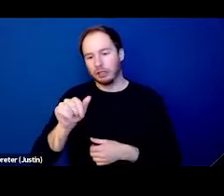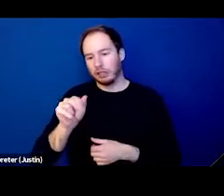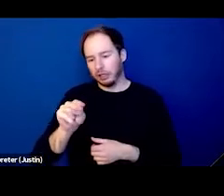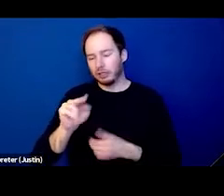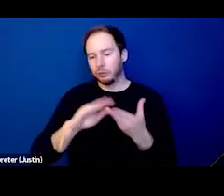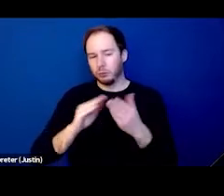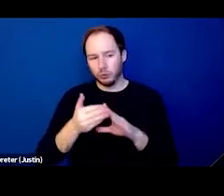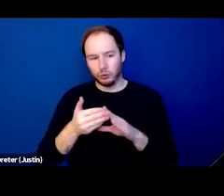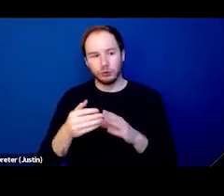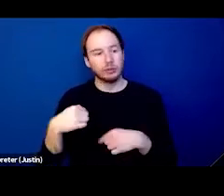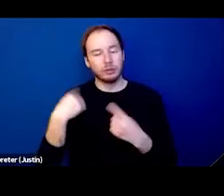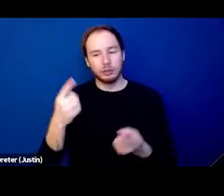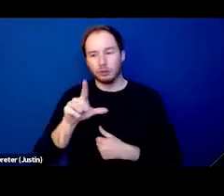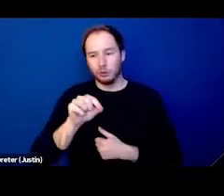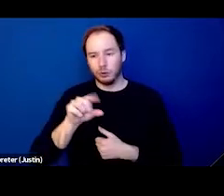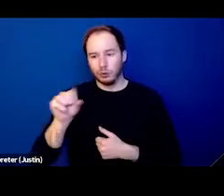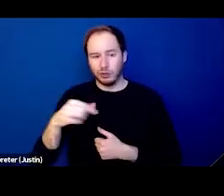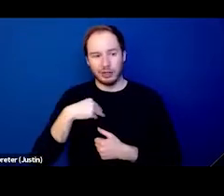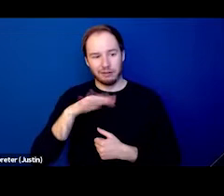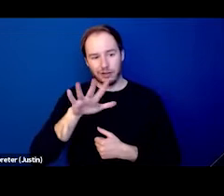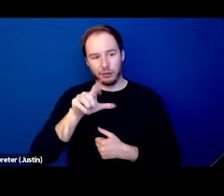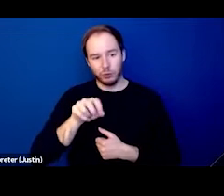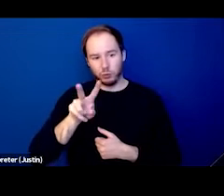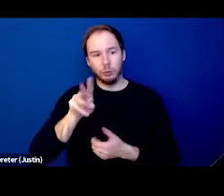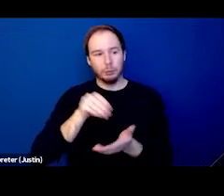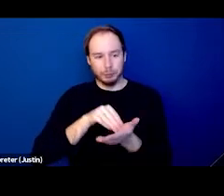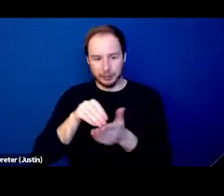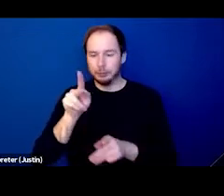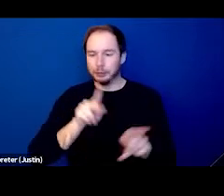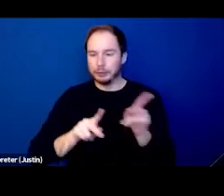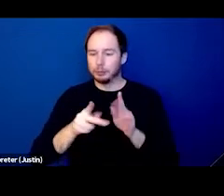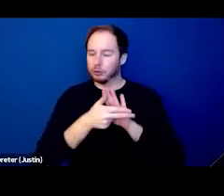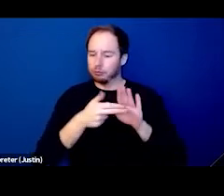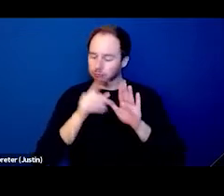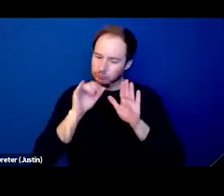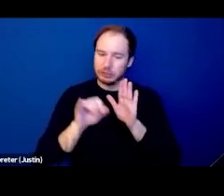As of 2020, there were 5.2 million people in the United States that identify